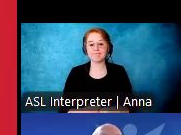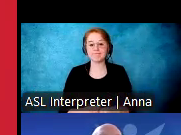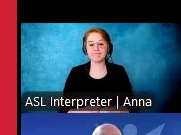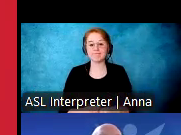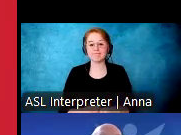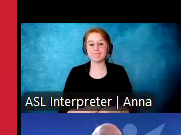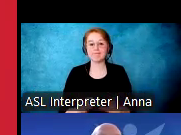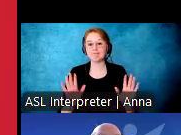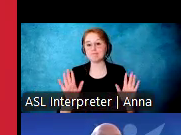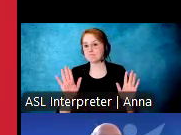Next slide for the video.